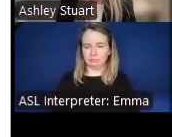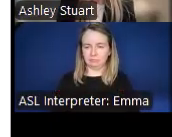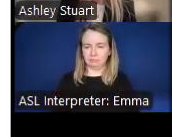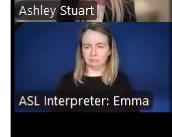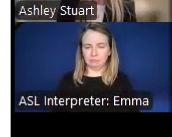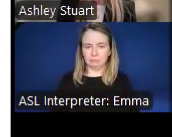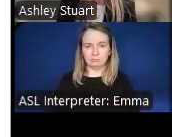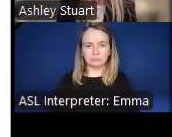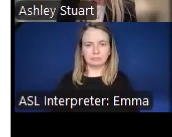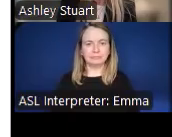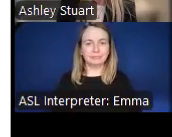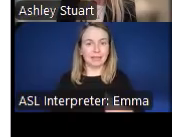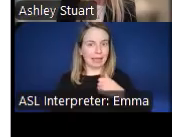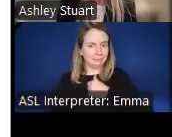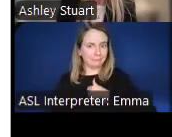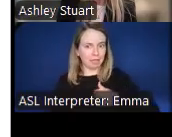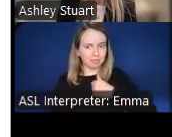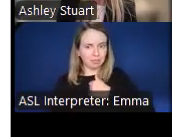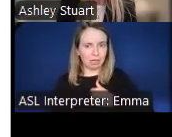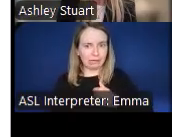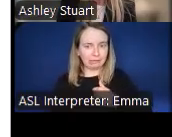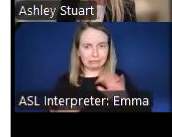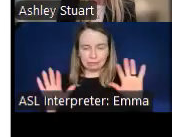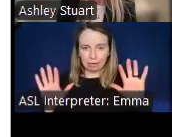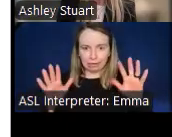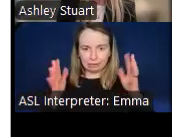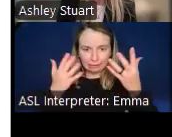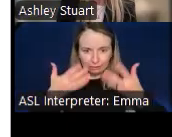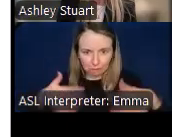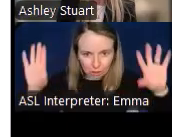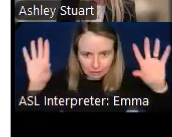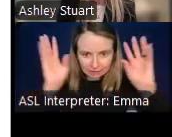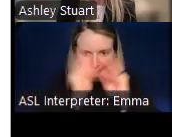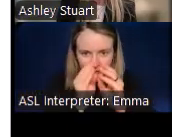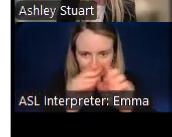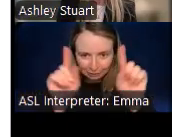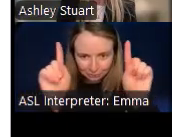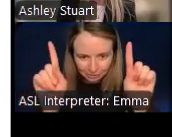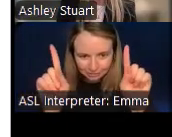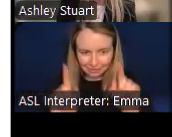I apologize. I just lost the meeting. So one second, I know